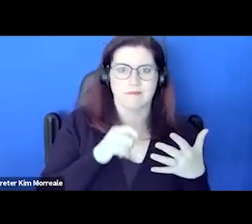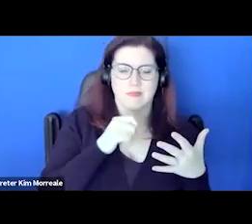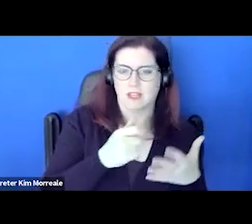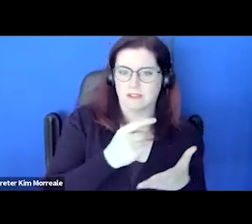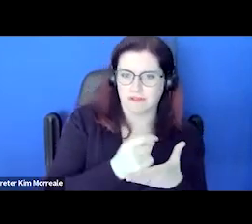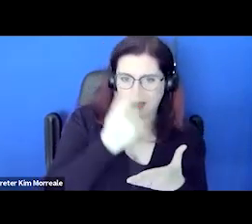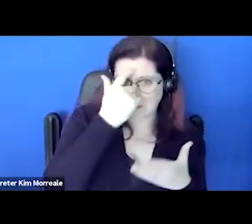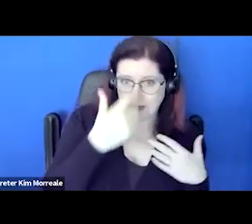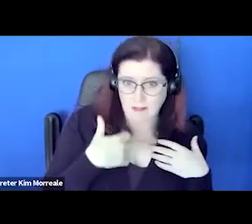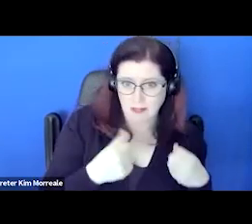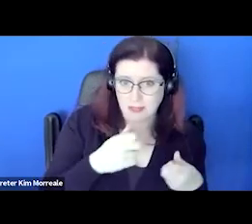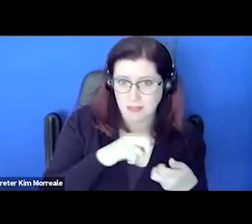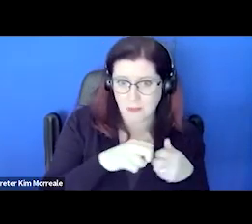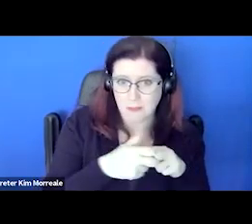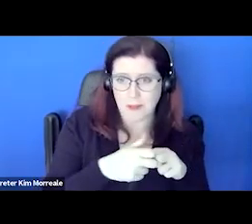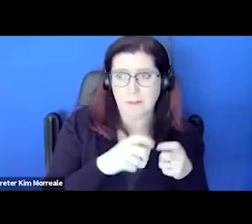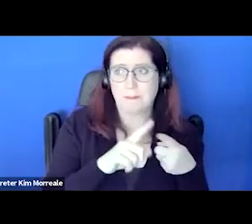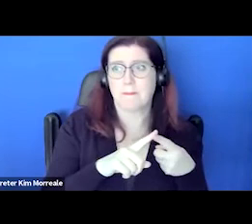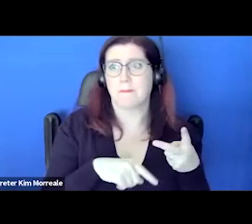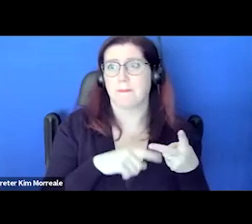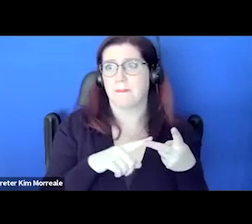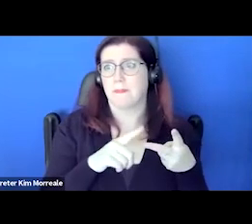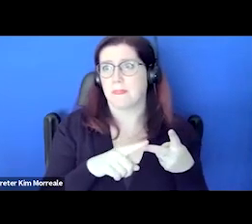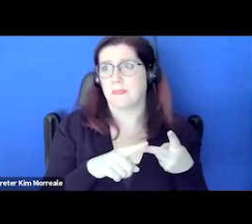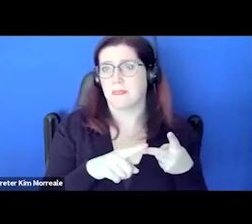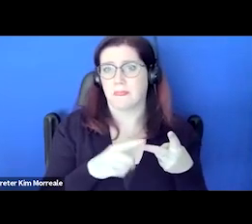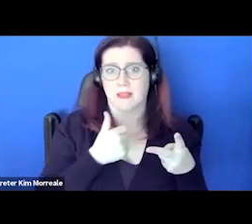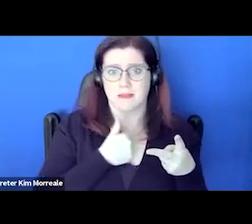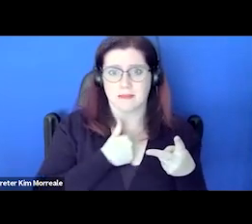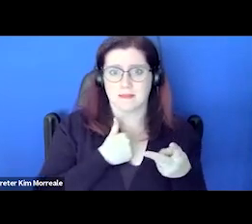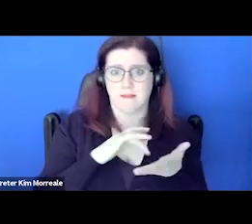they are self-medicating, so they struggle with